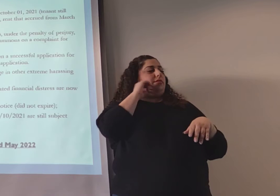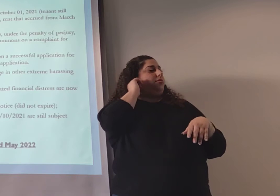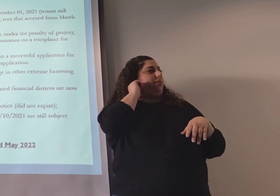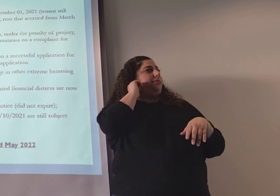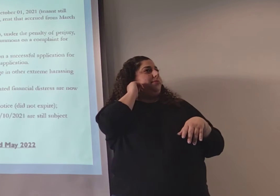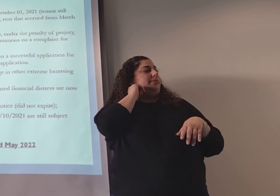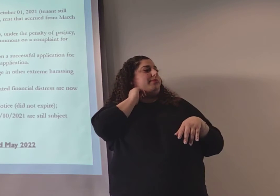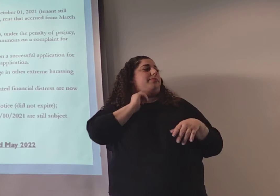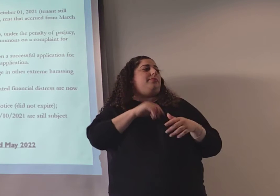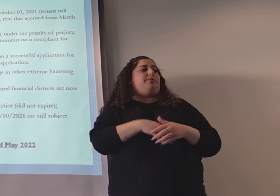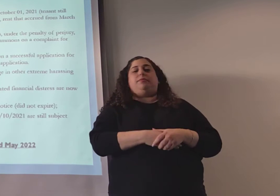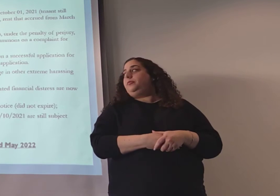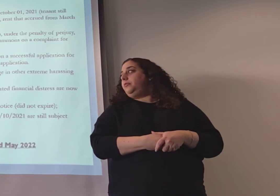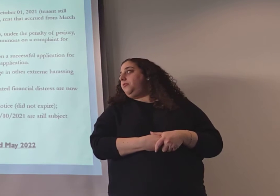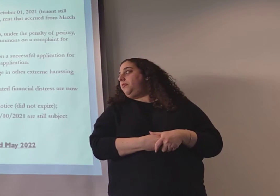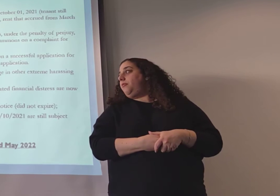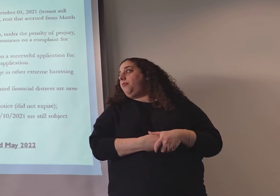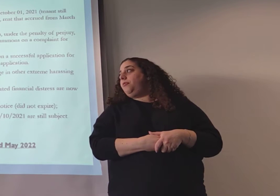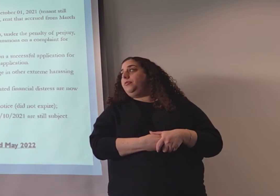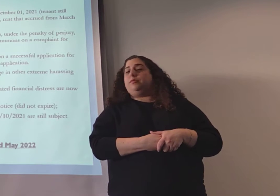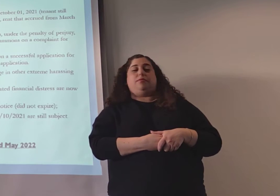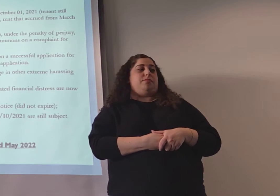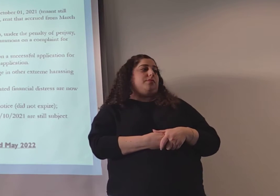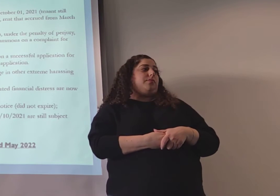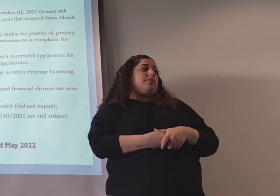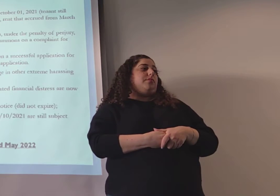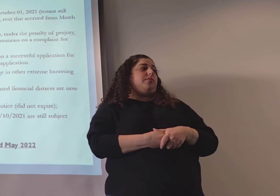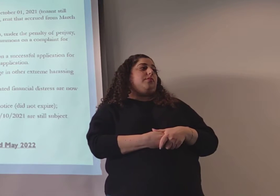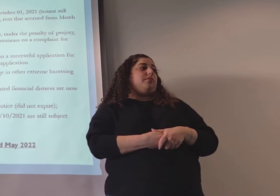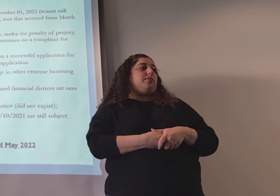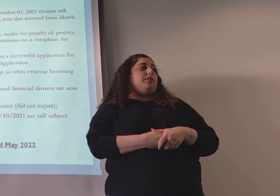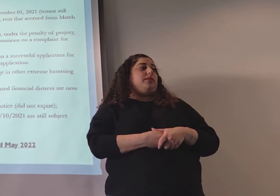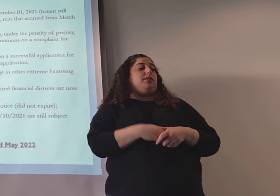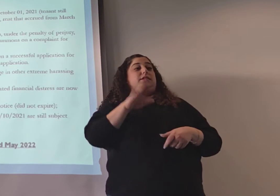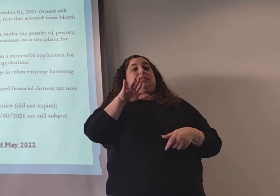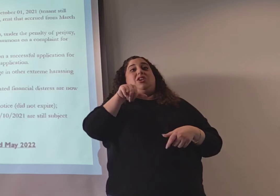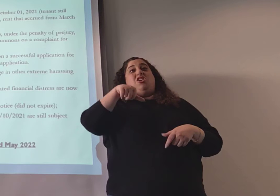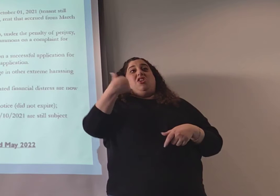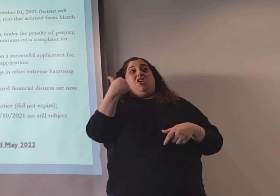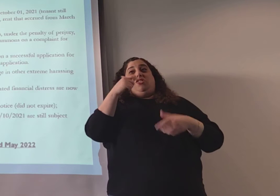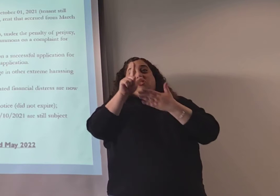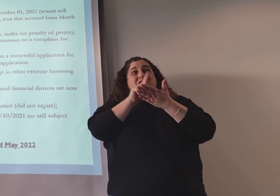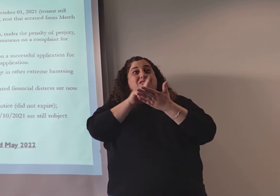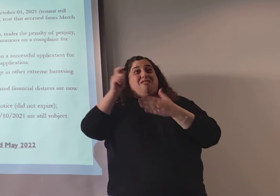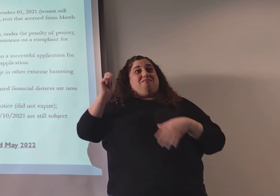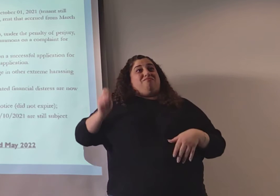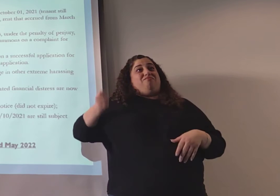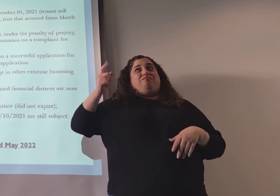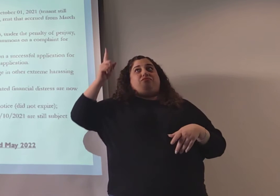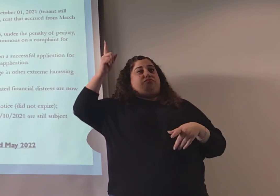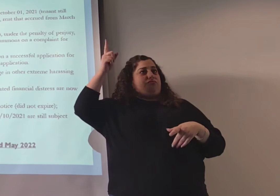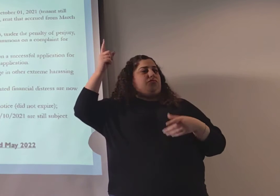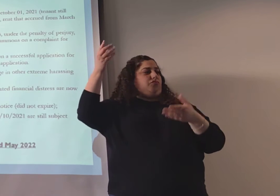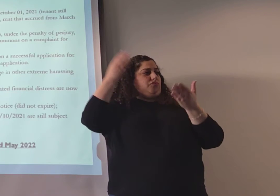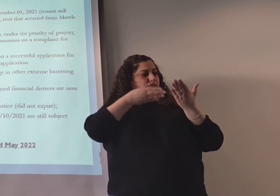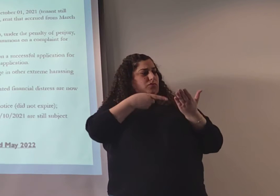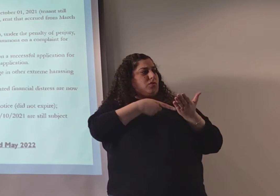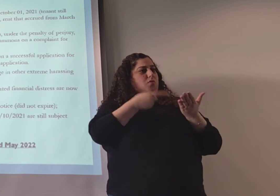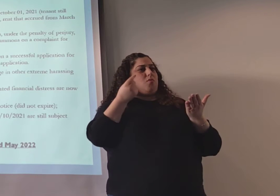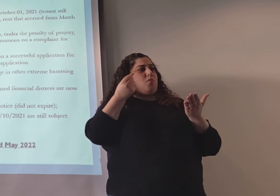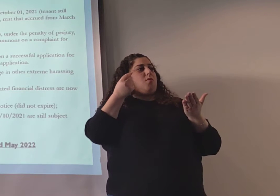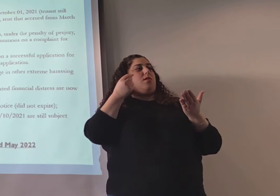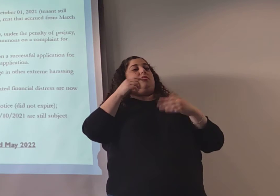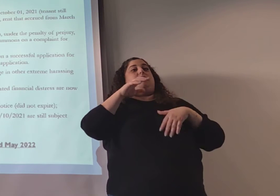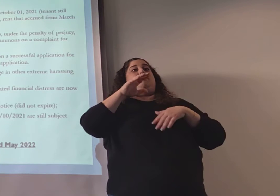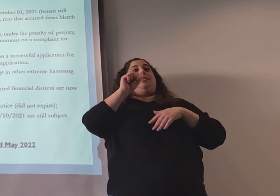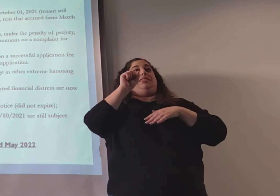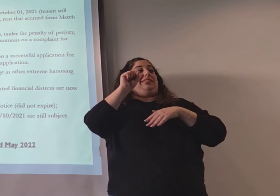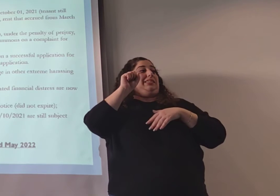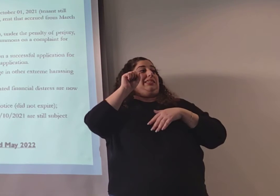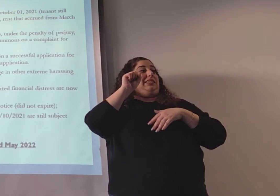The other law just became a law and that's the city of San Diego, no-fault eviction moratorium ordinance.